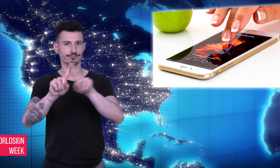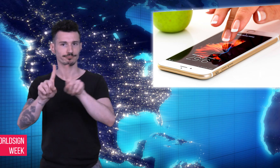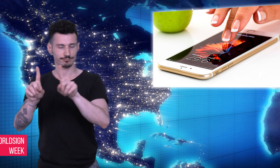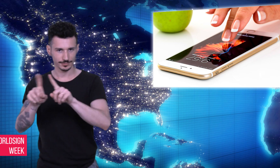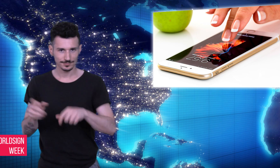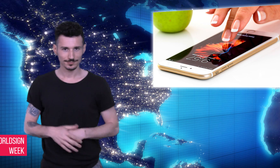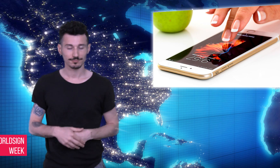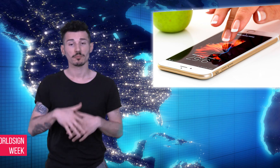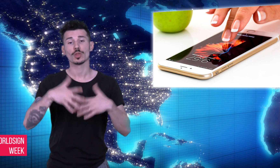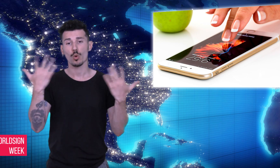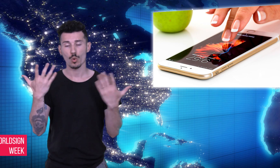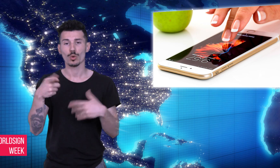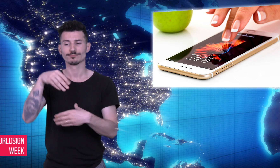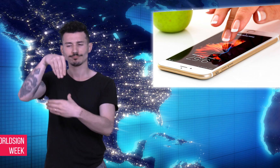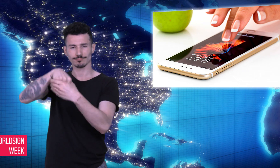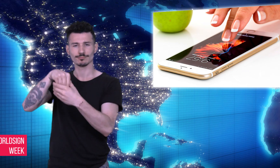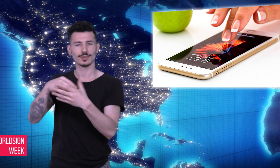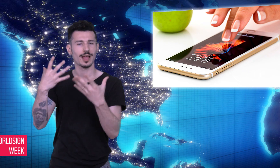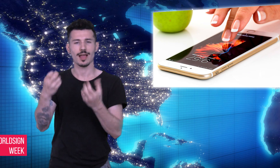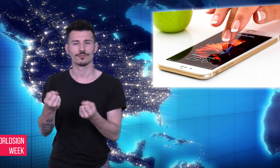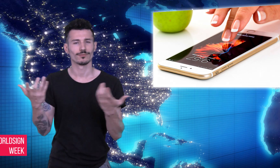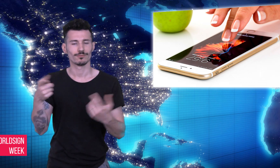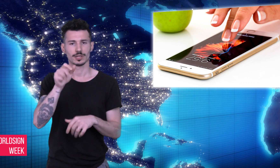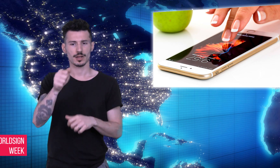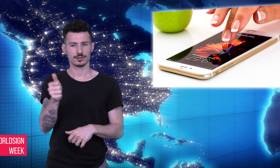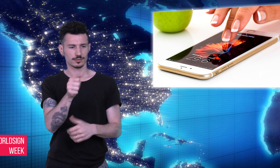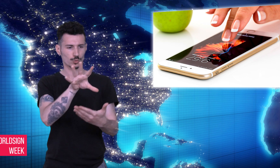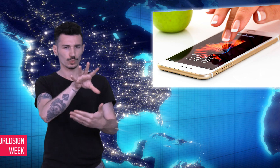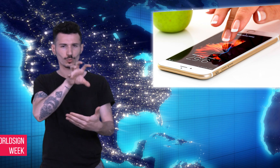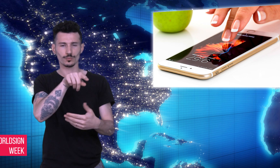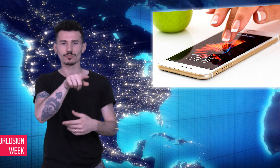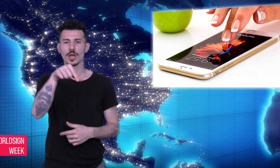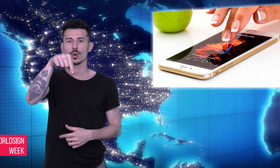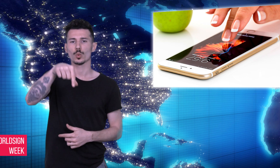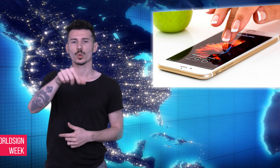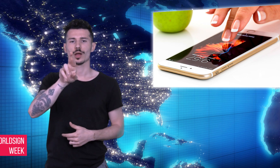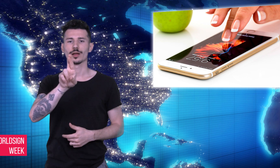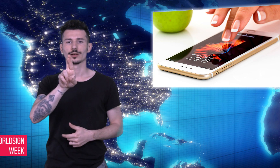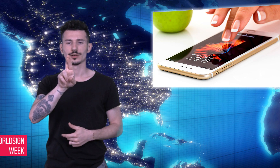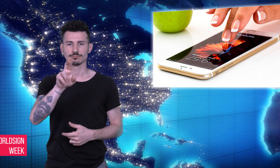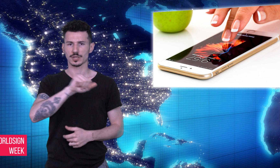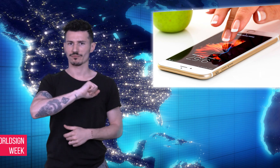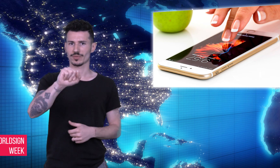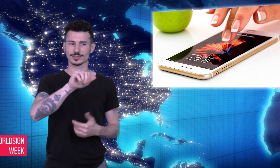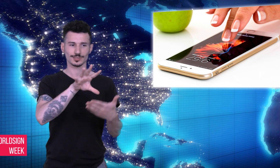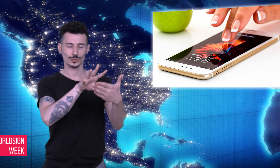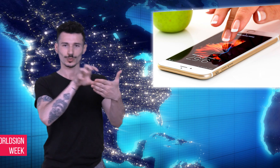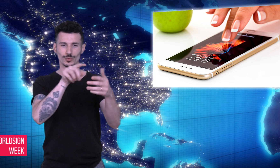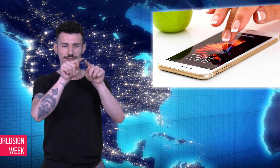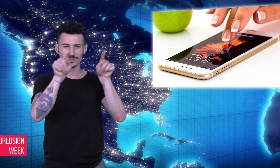dimensions of objects and photos. The built-in camera app would have